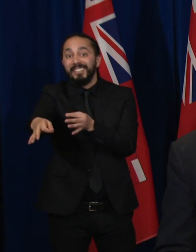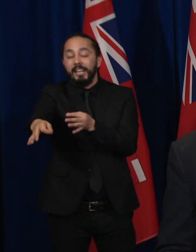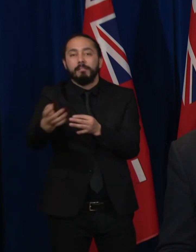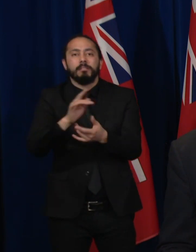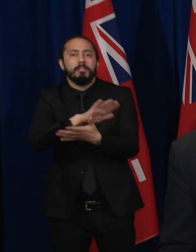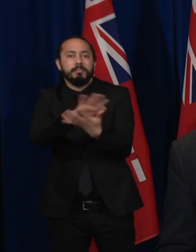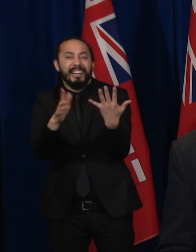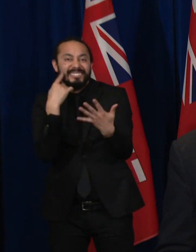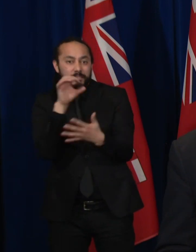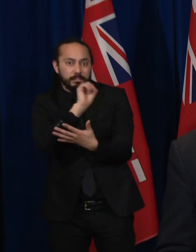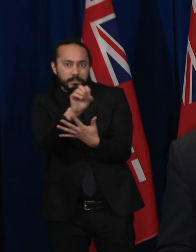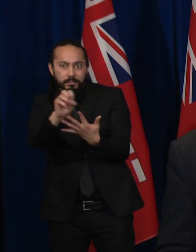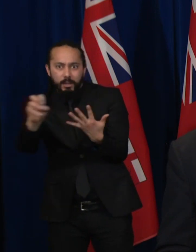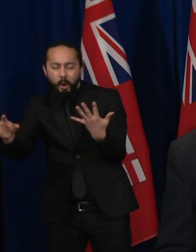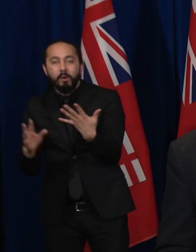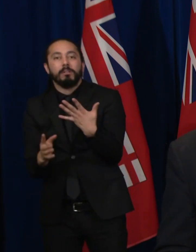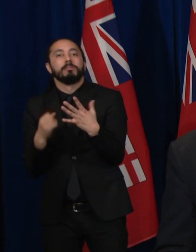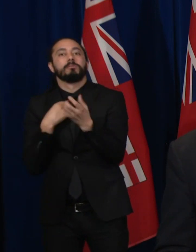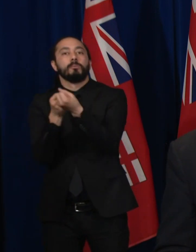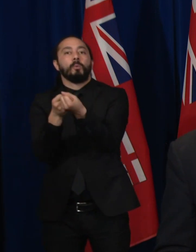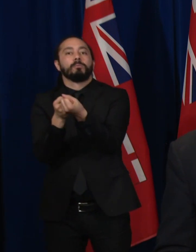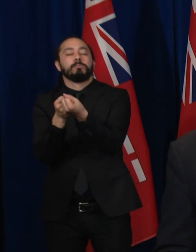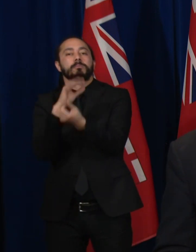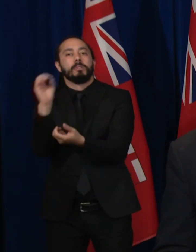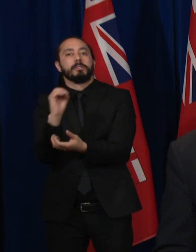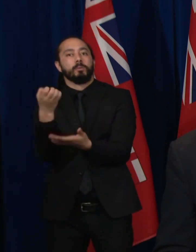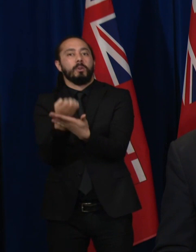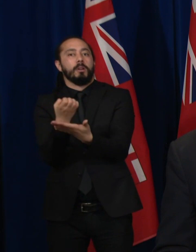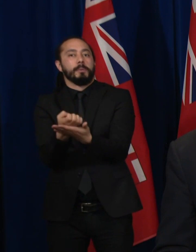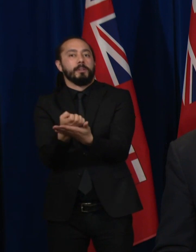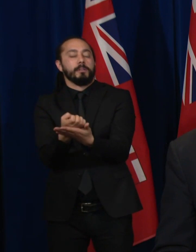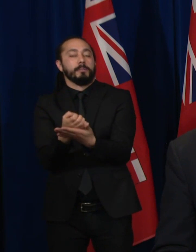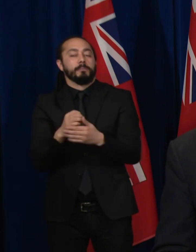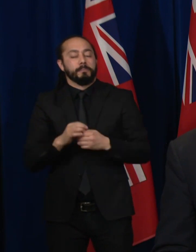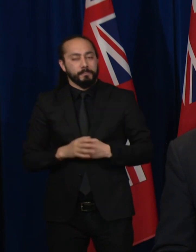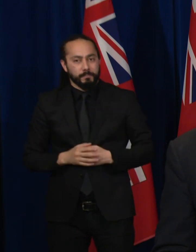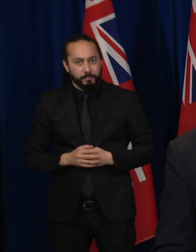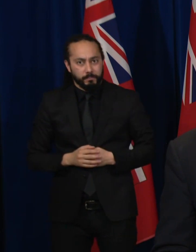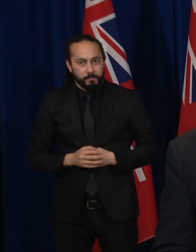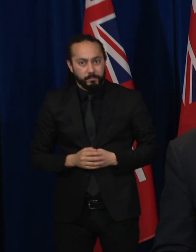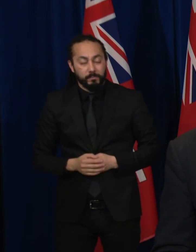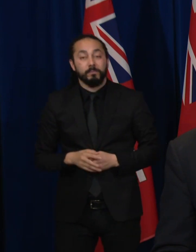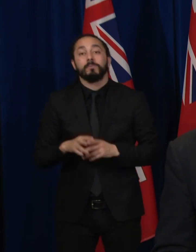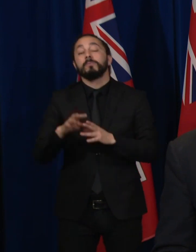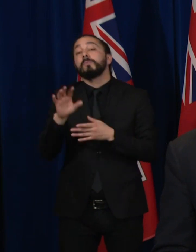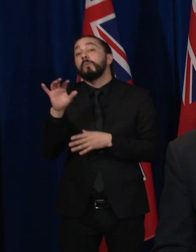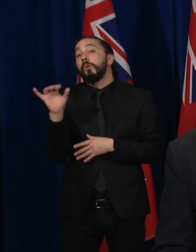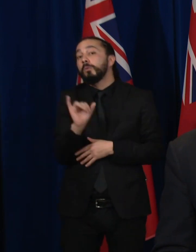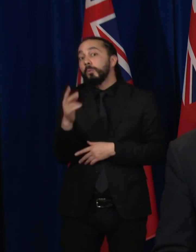also seeing, of course, as I've said before, unprecedented monetary and